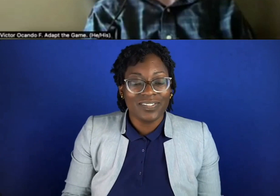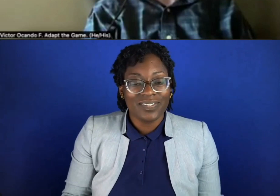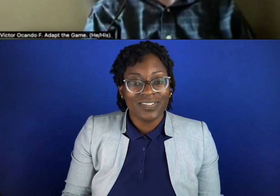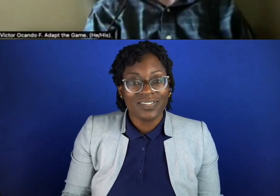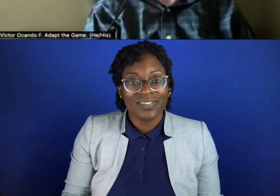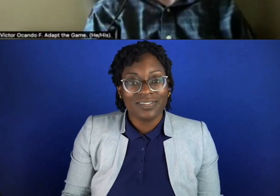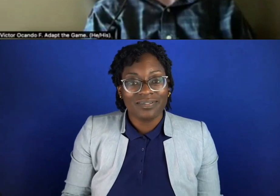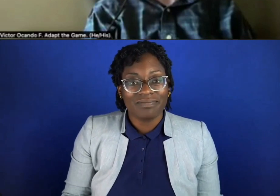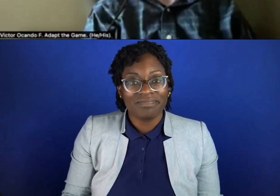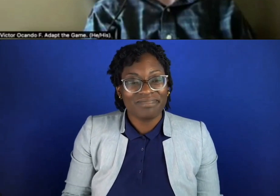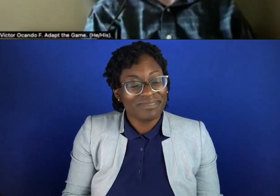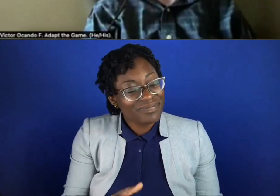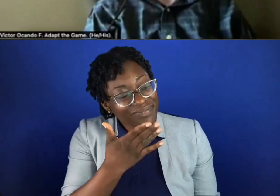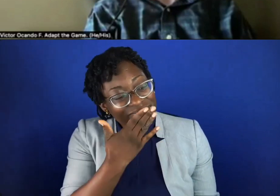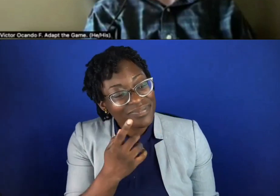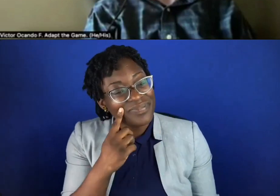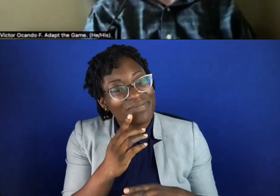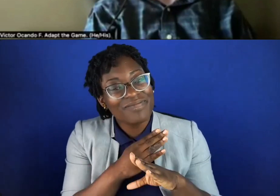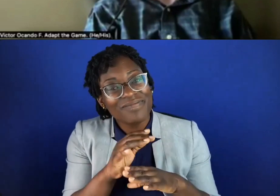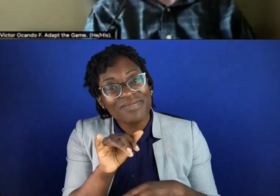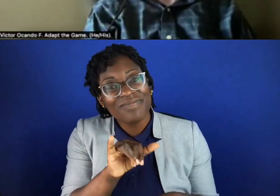Thank you so much for sharing that.